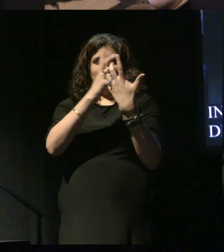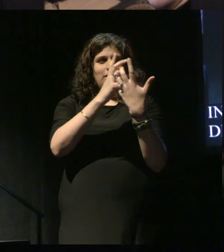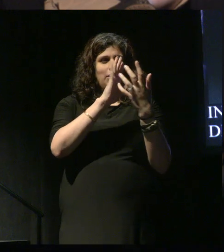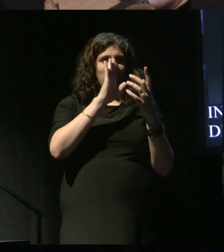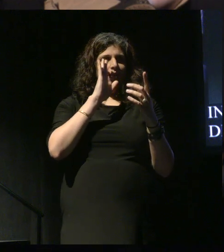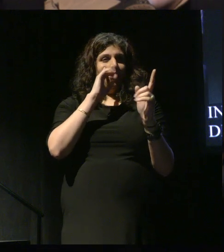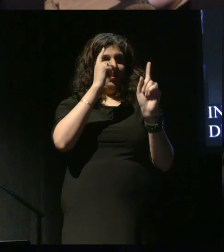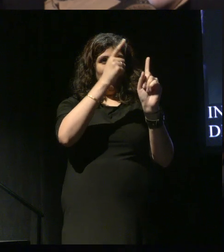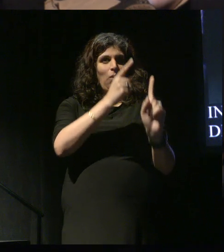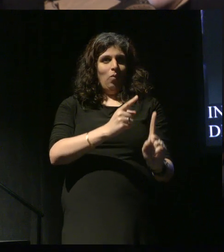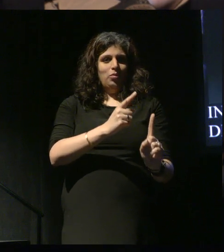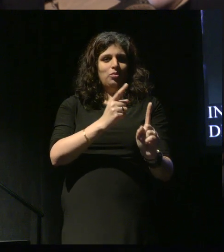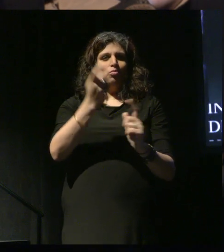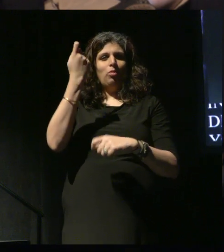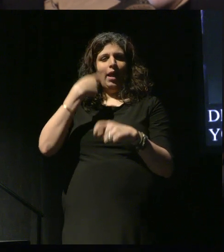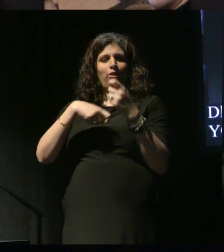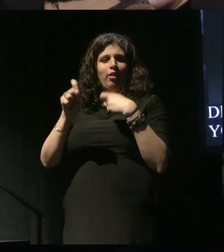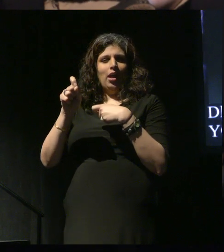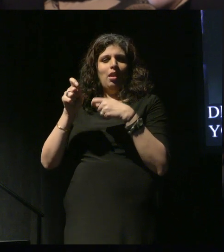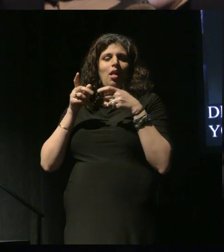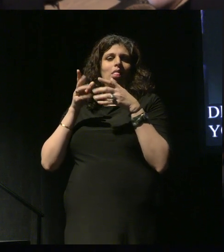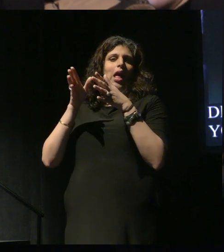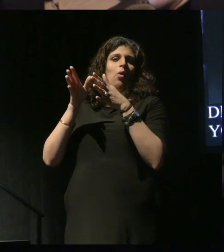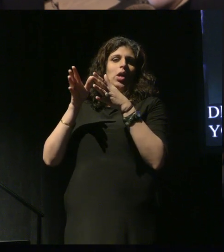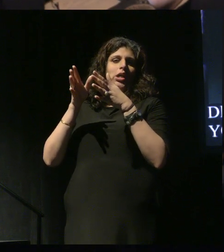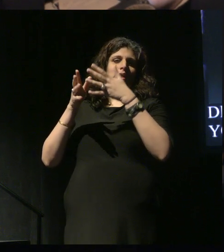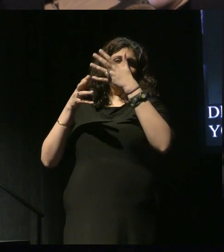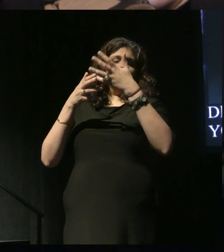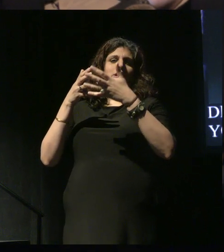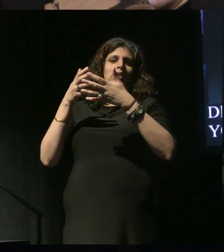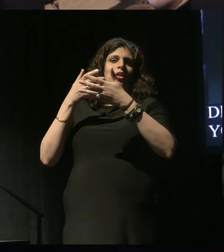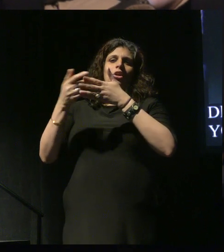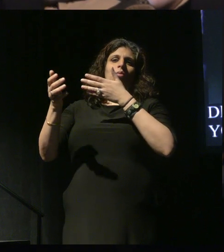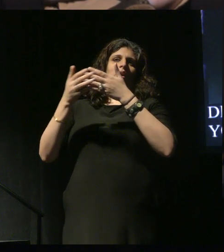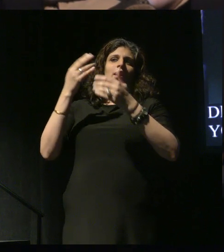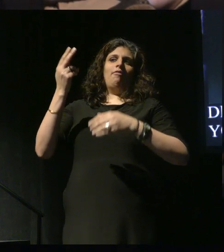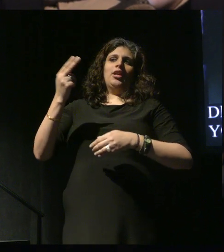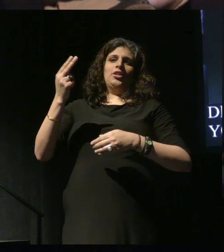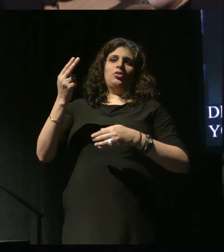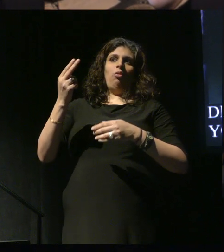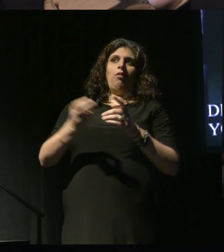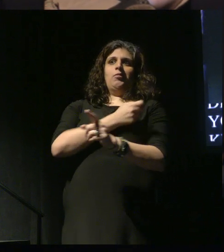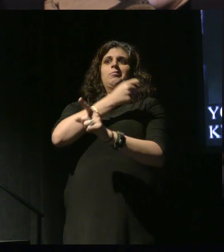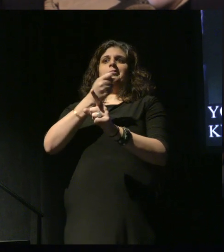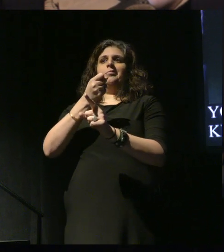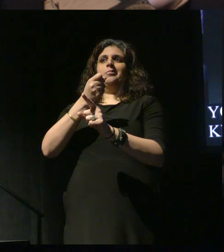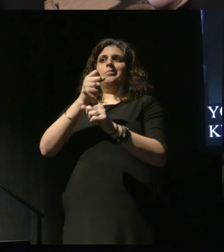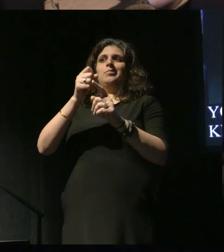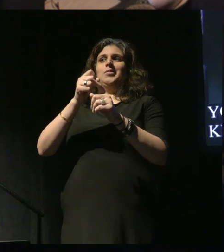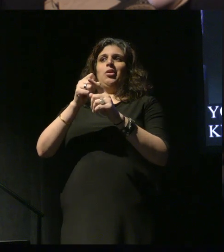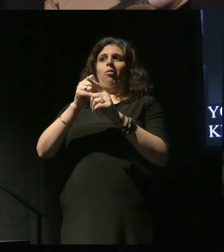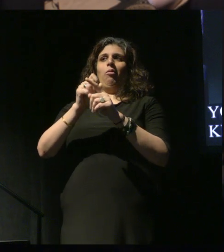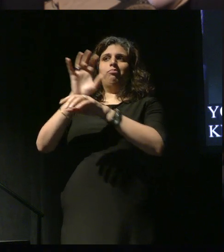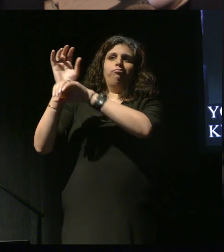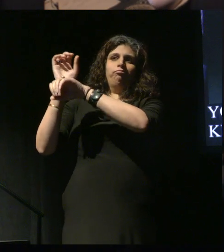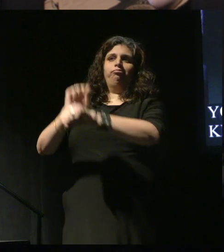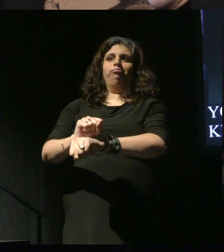Like rather than allowing, you know whatever historical precedent is to take over and, you know and sort of